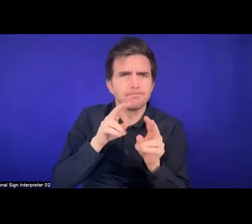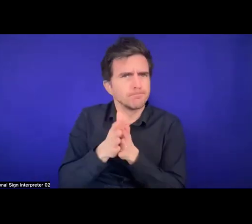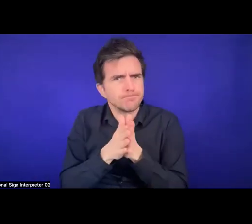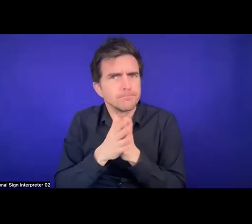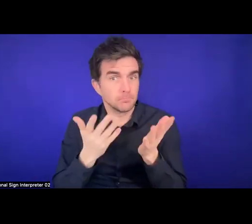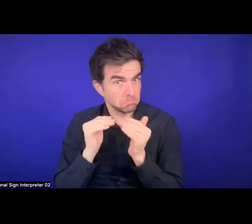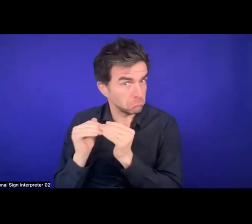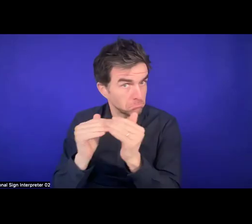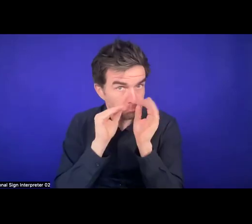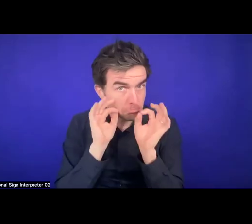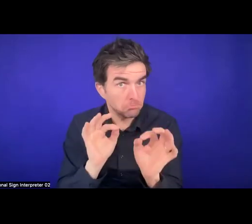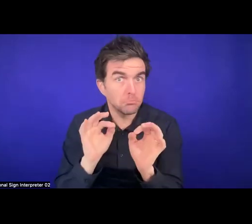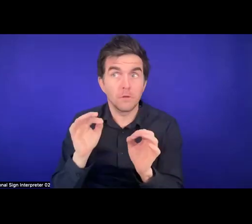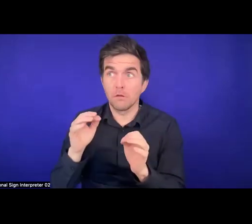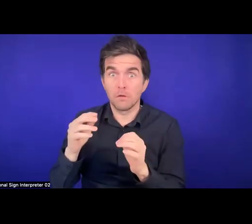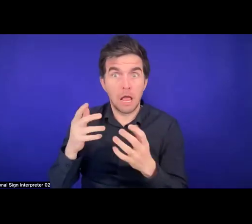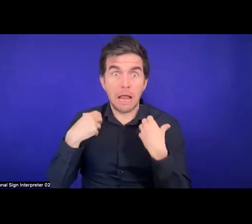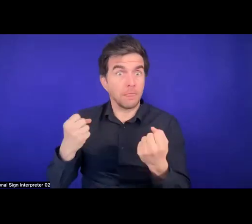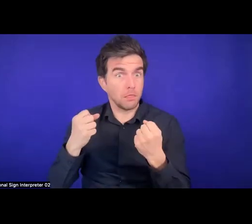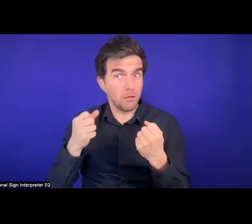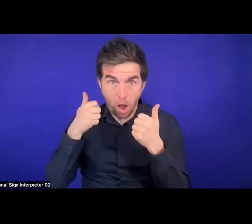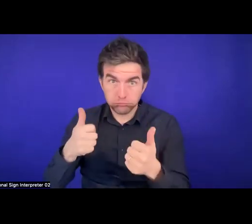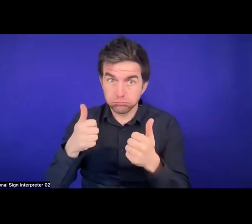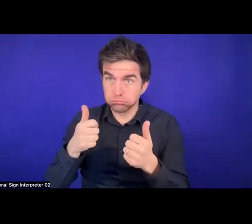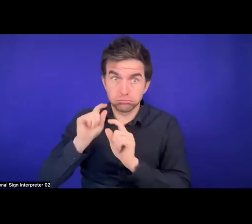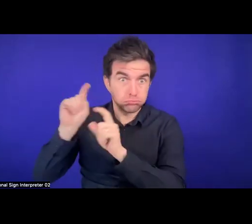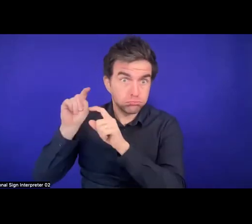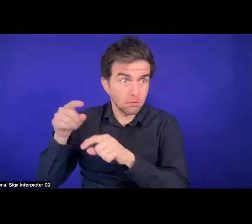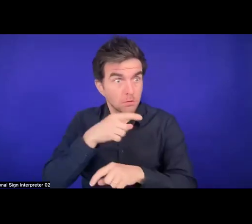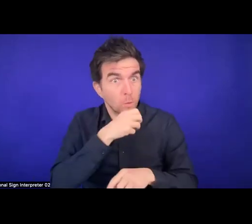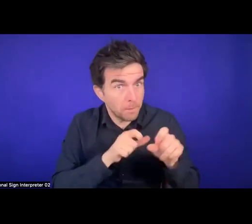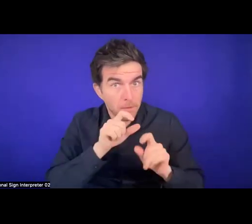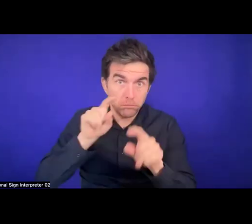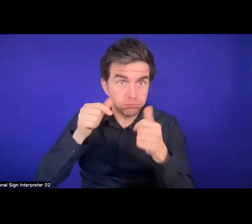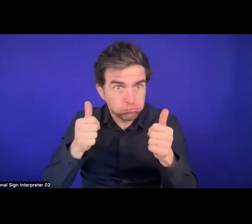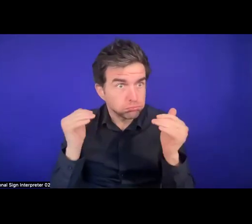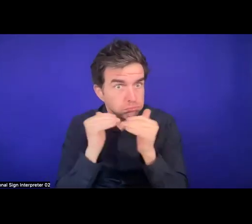care has been shaped so far -- is also a big challenge of our times, so the provision